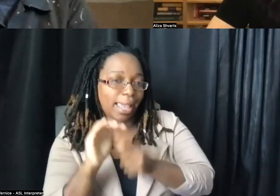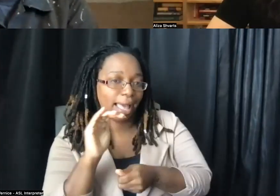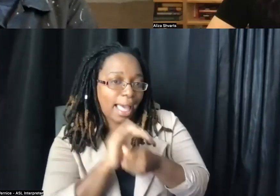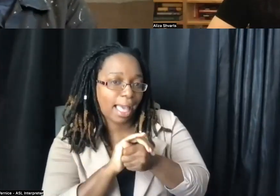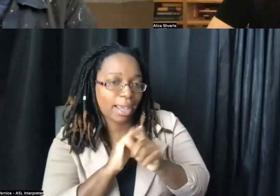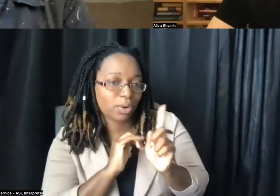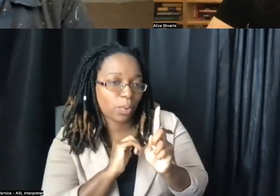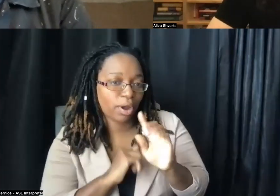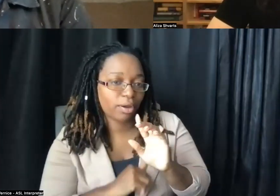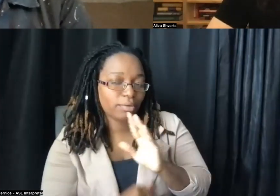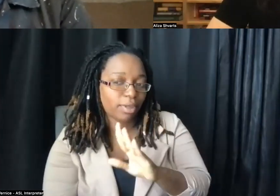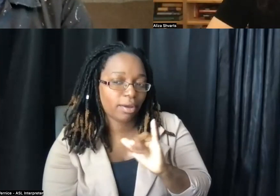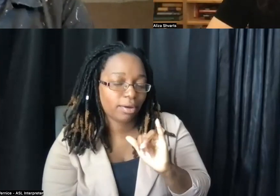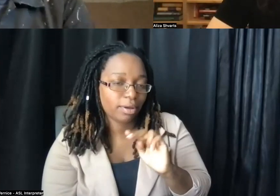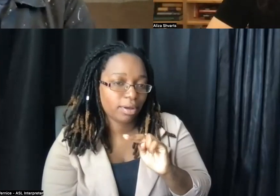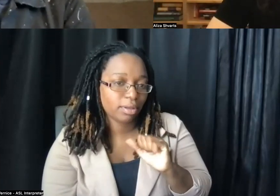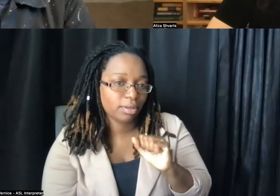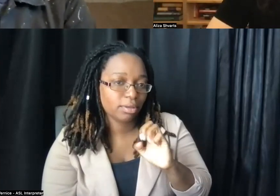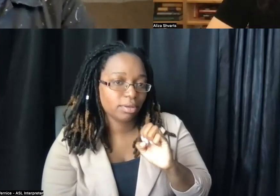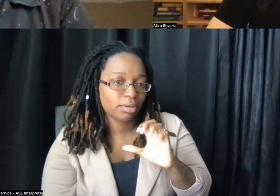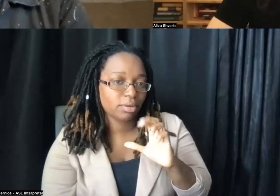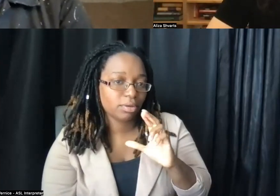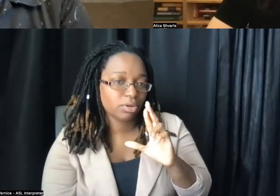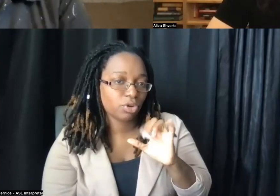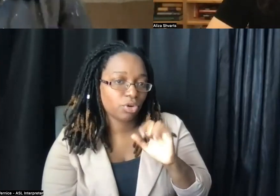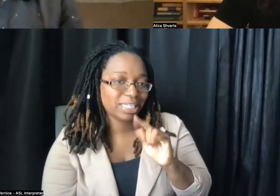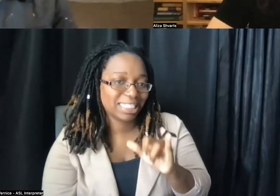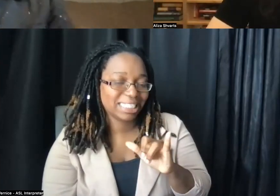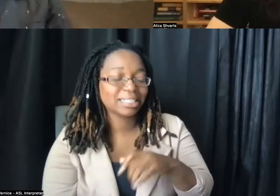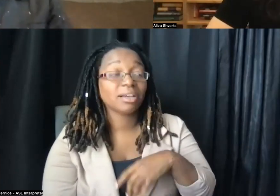is that people try to hide their insecurities or the ways